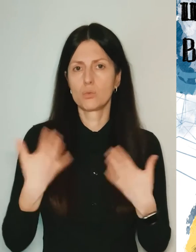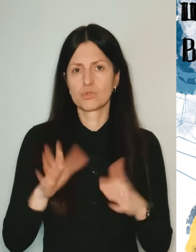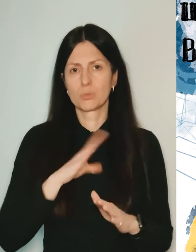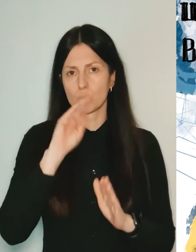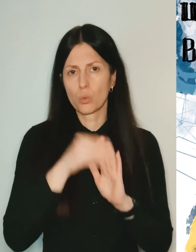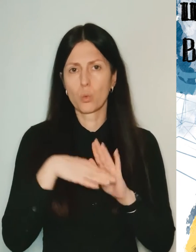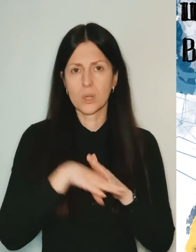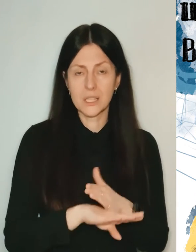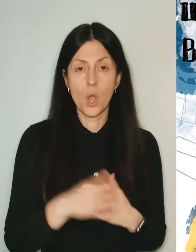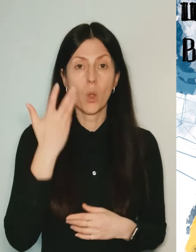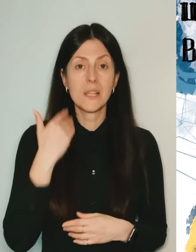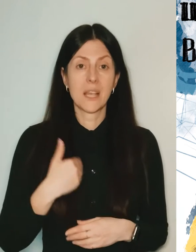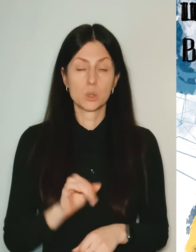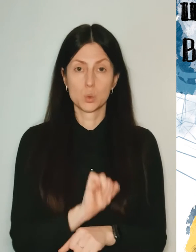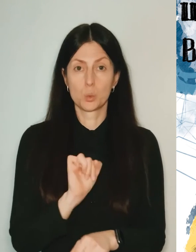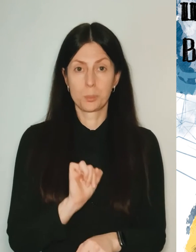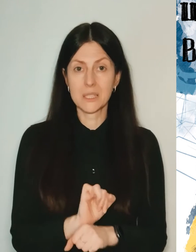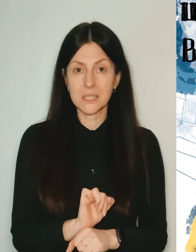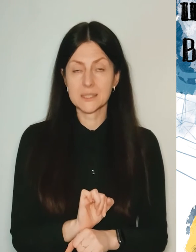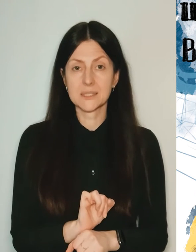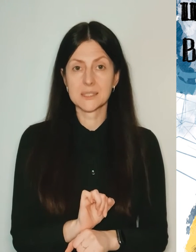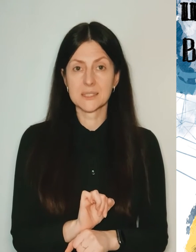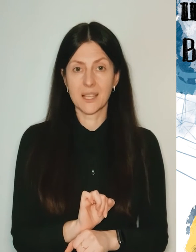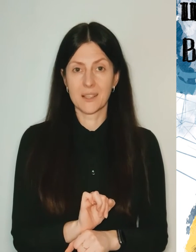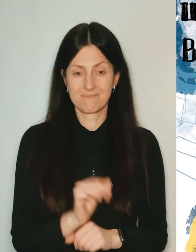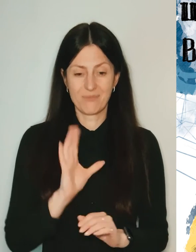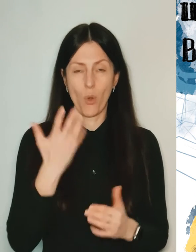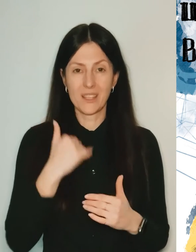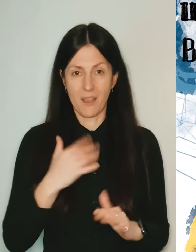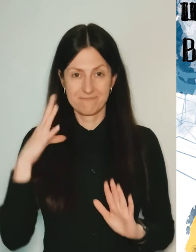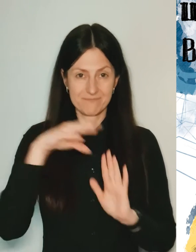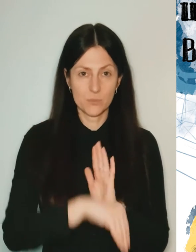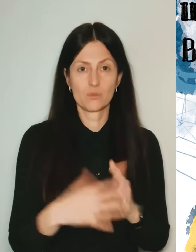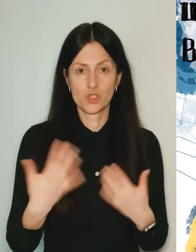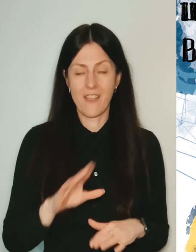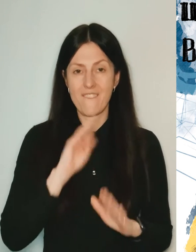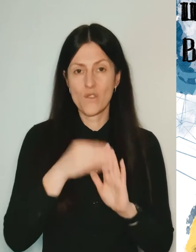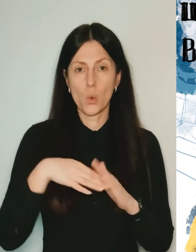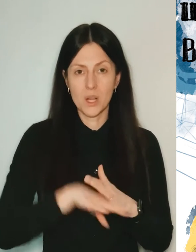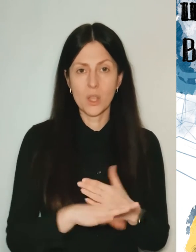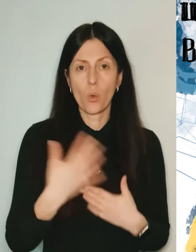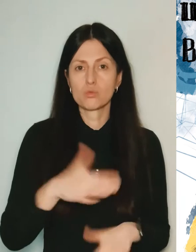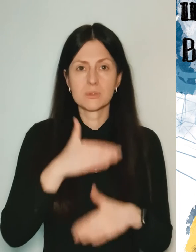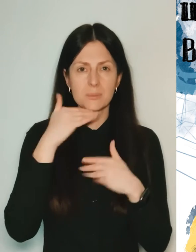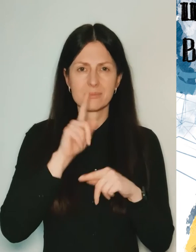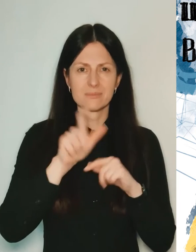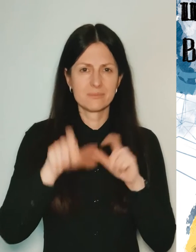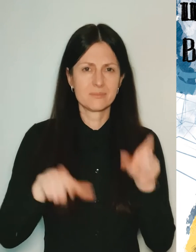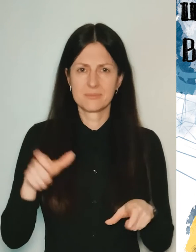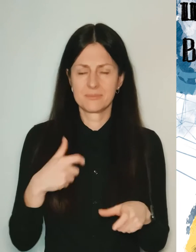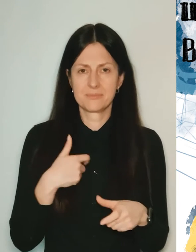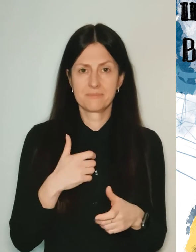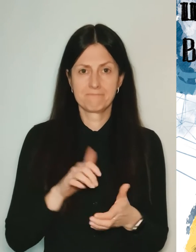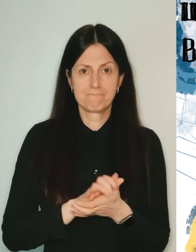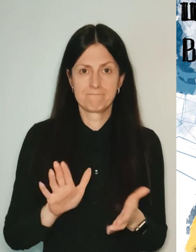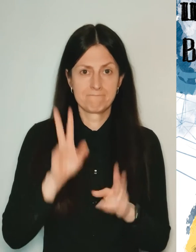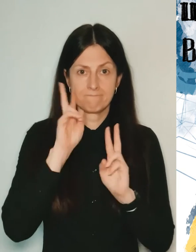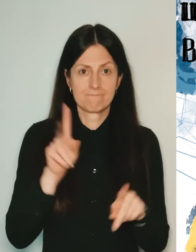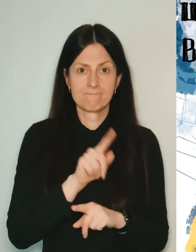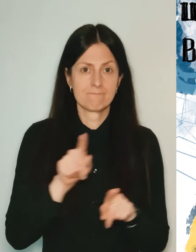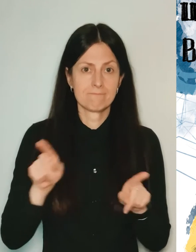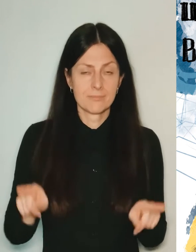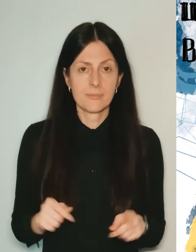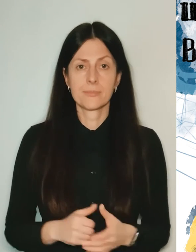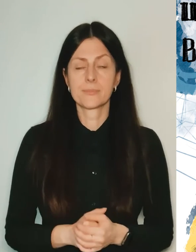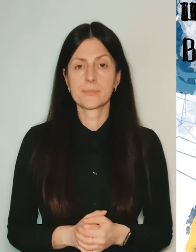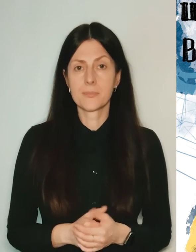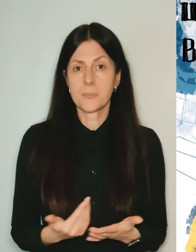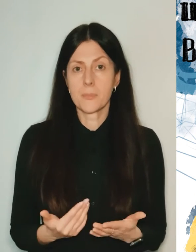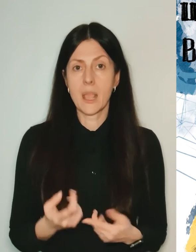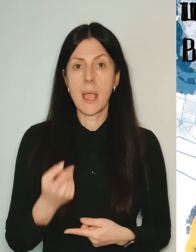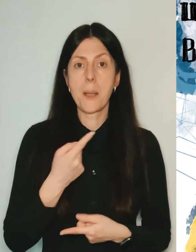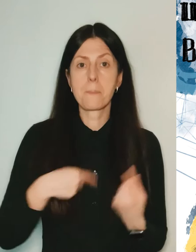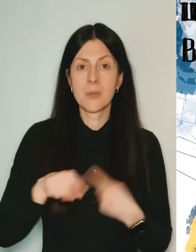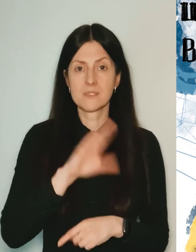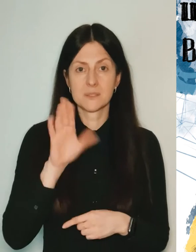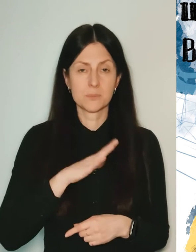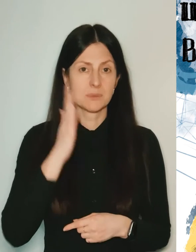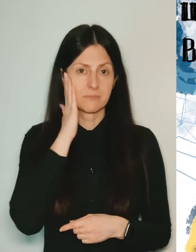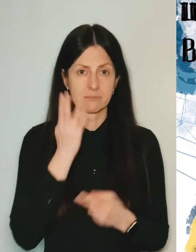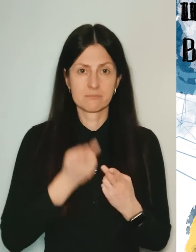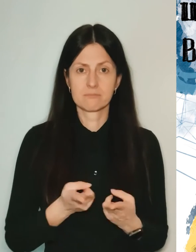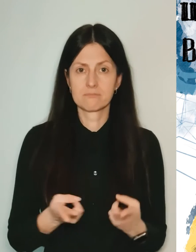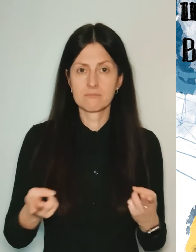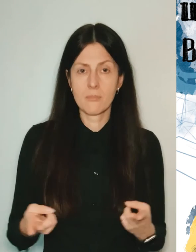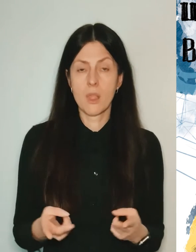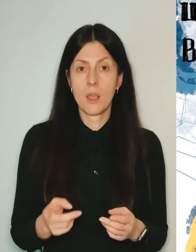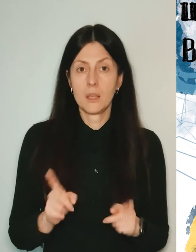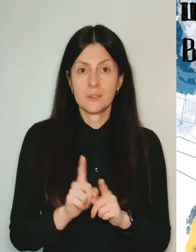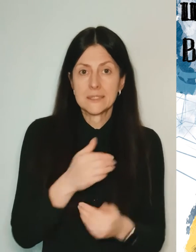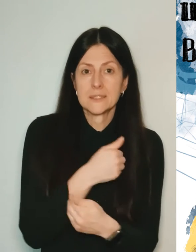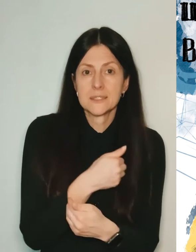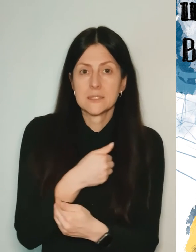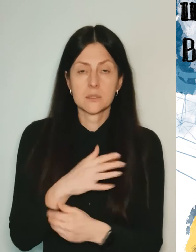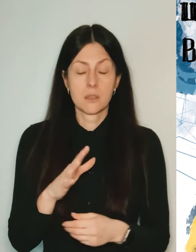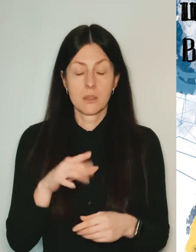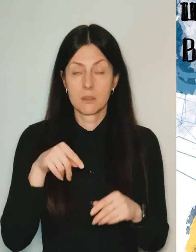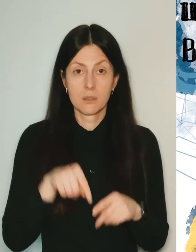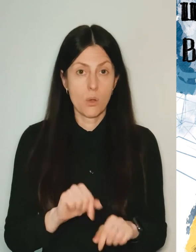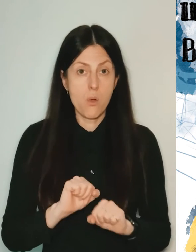And when I was in the bomb shelter with a lot of strangers, we all slept on the floor hugging to keep each other warm, because it was very cold,